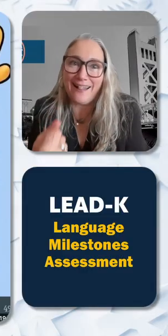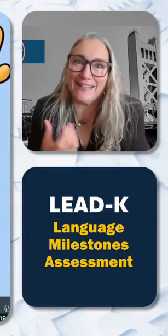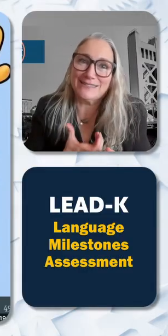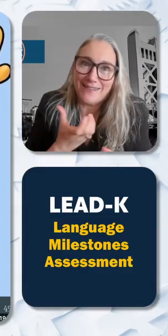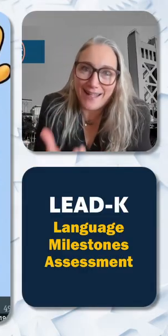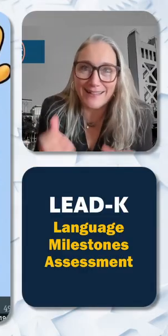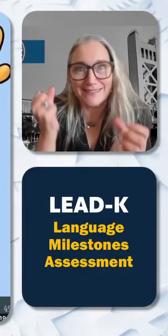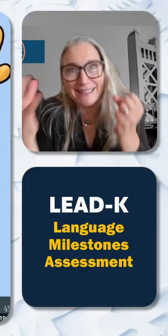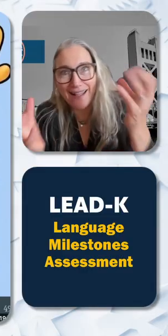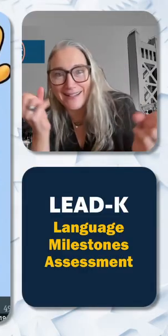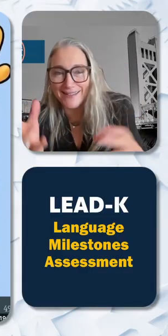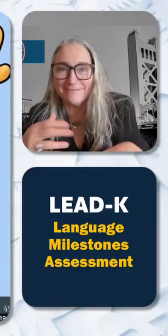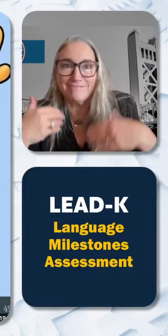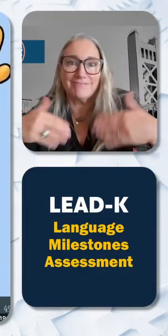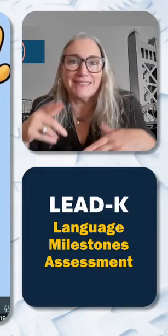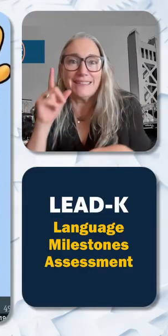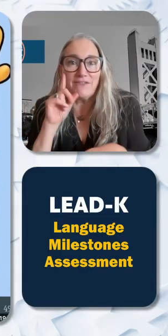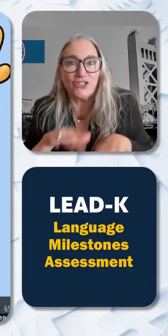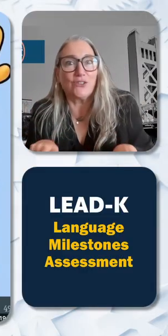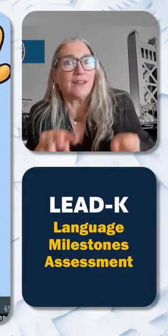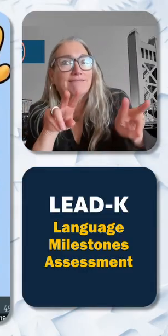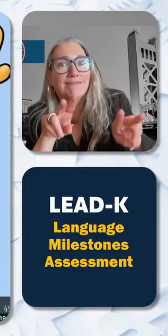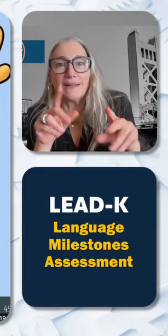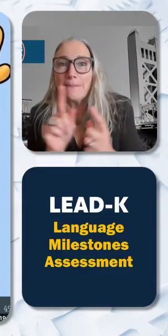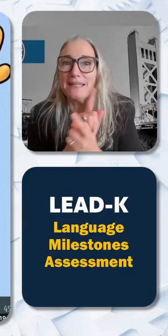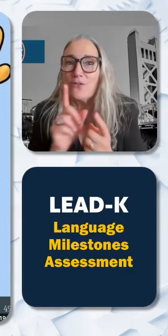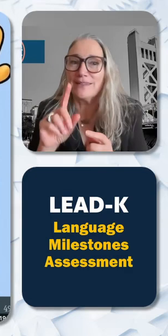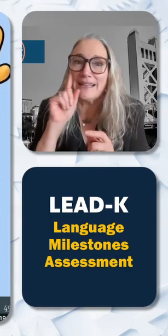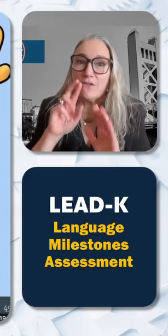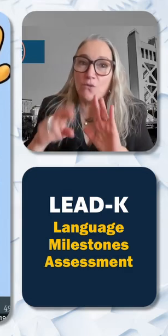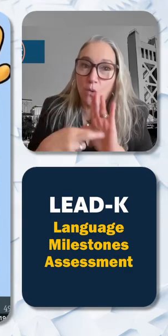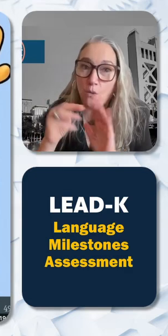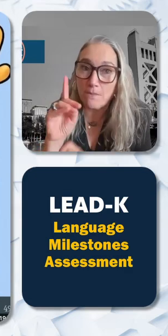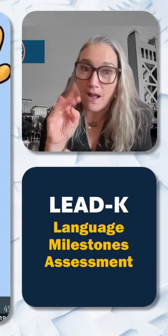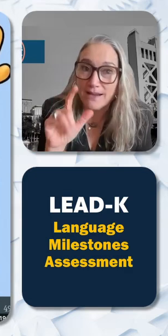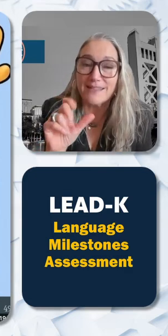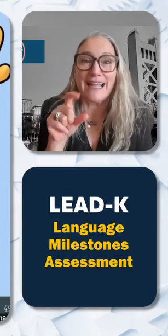where you will get free books for your child, along with ASL storytelling at that event.